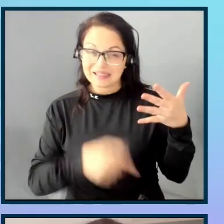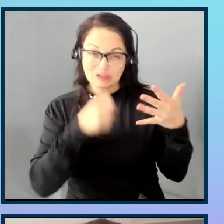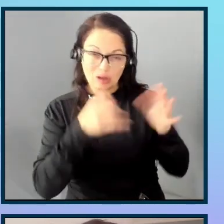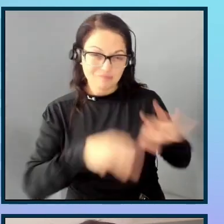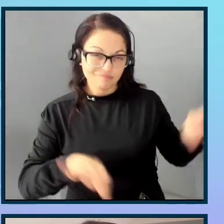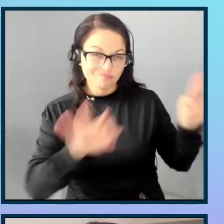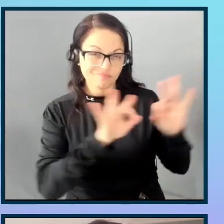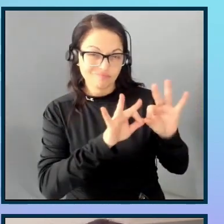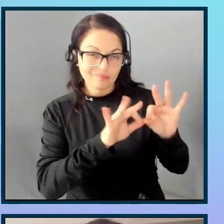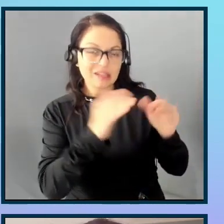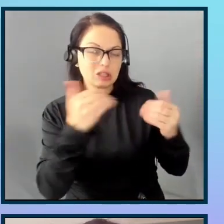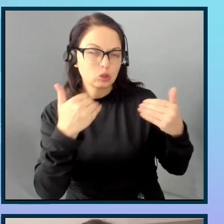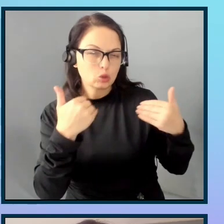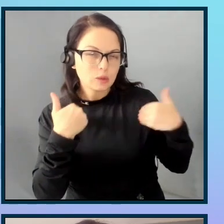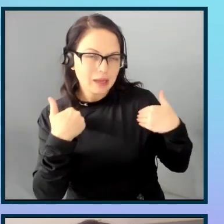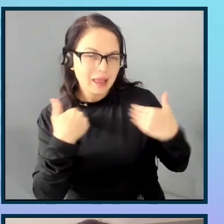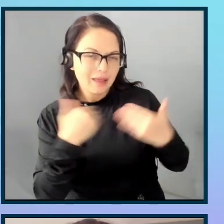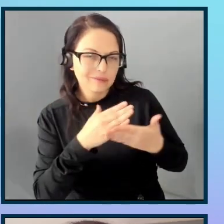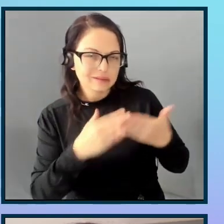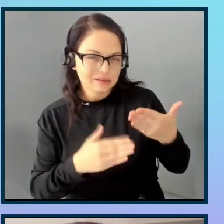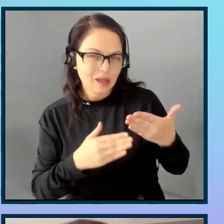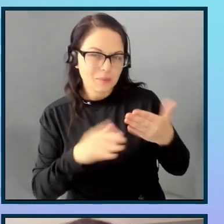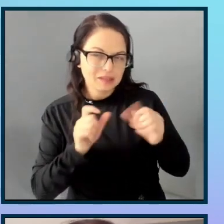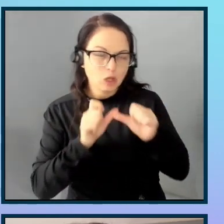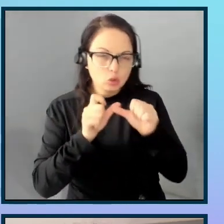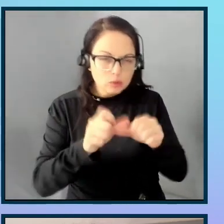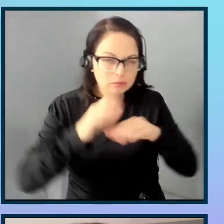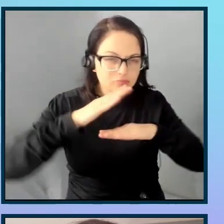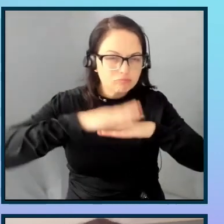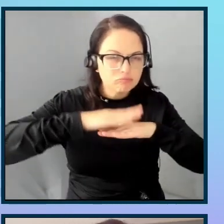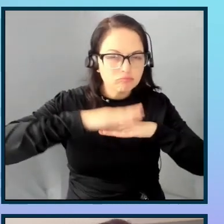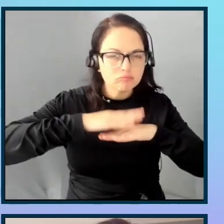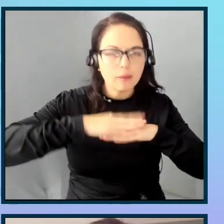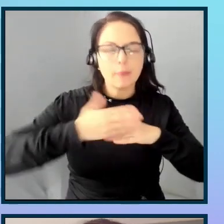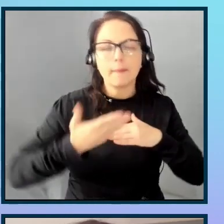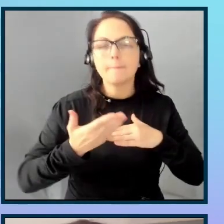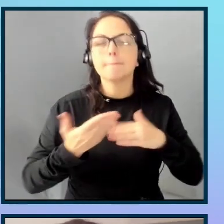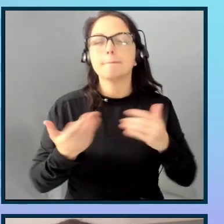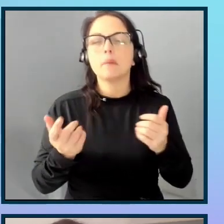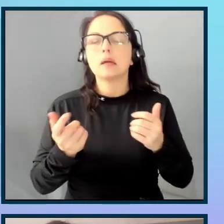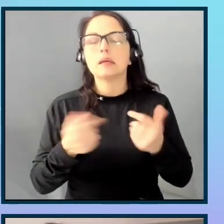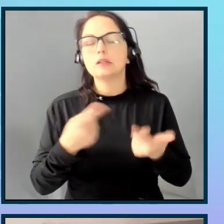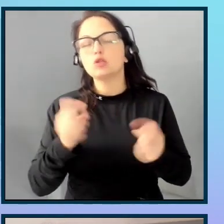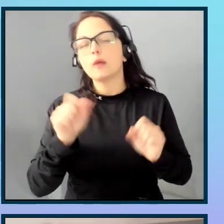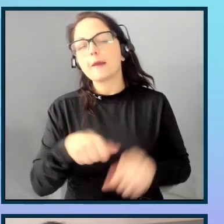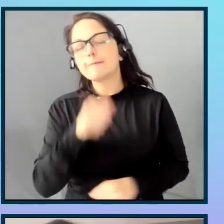You can have some as long as you keep it to a minimum it's tolerable.